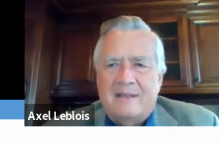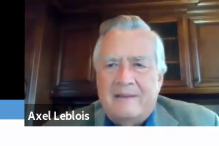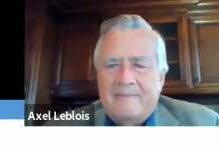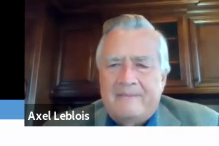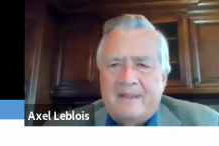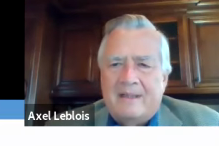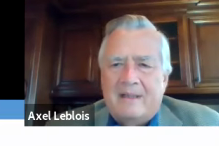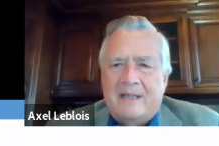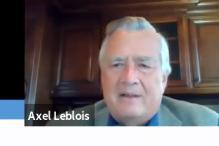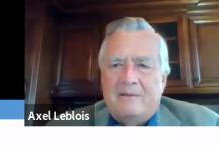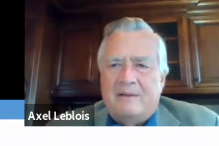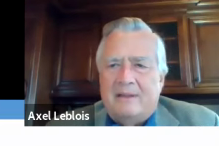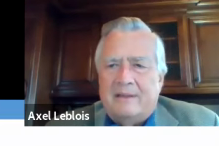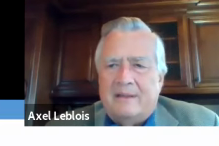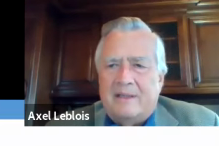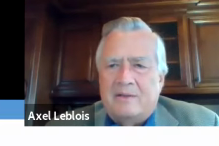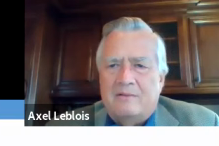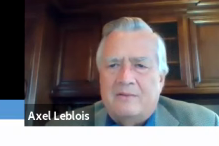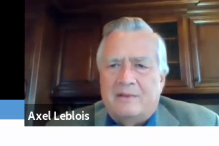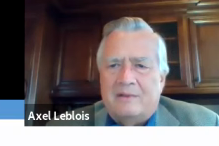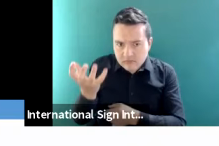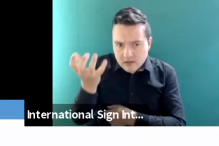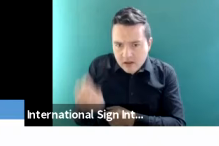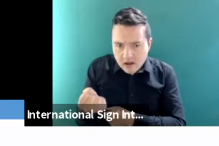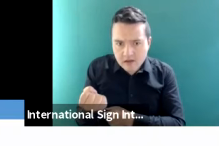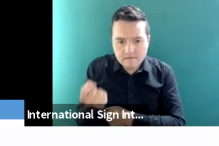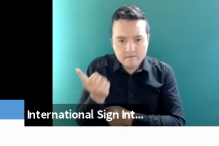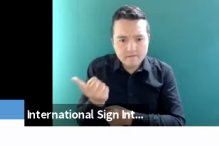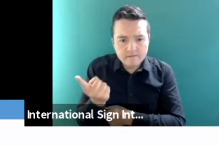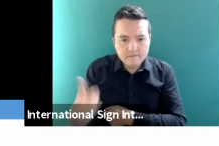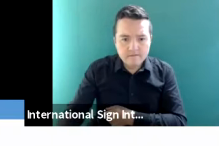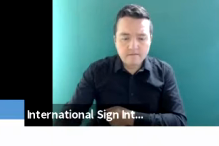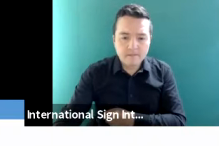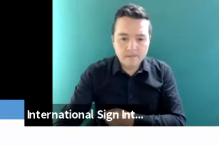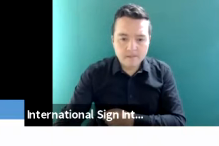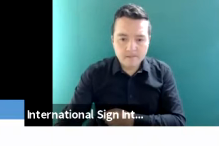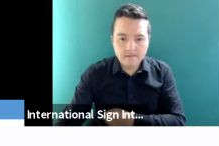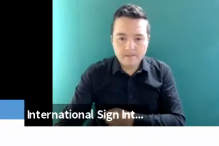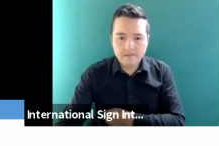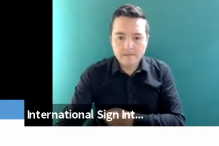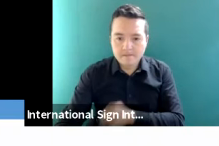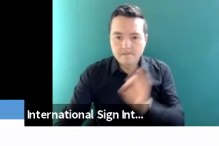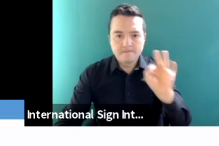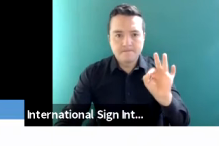Before I start, I noticed in the chat that some of our participants are having difficulty in pinning the sign language interpreter.